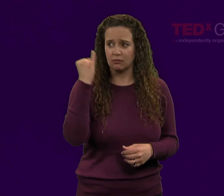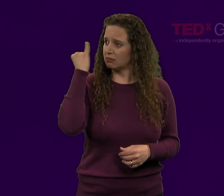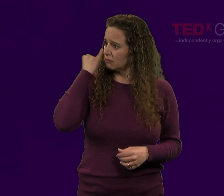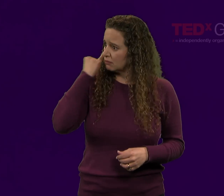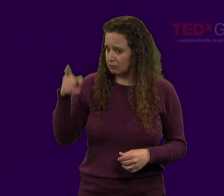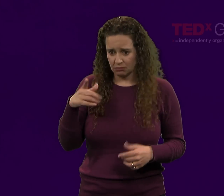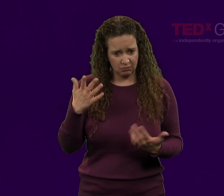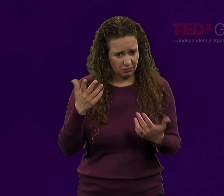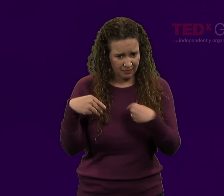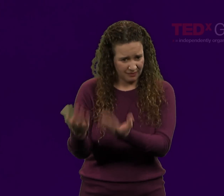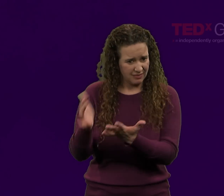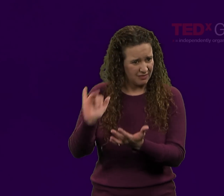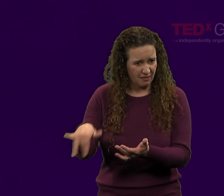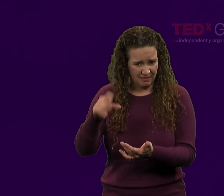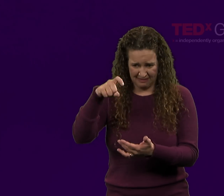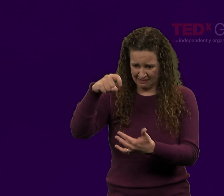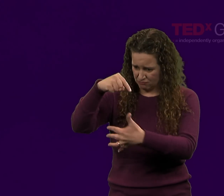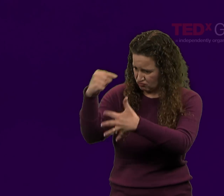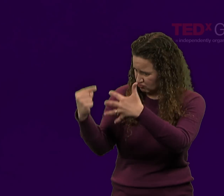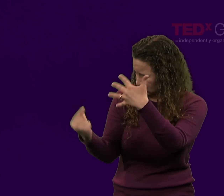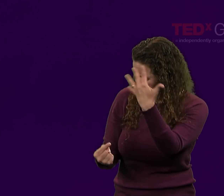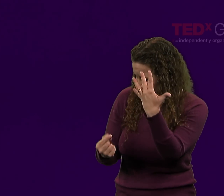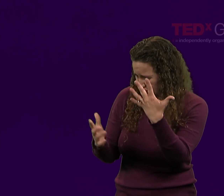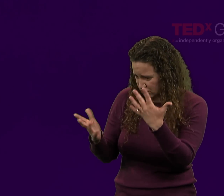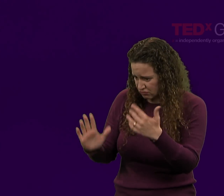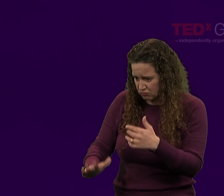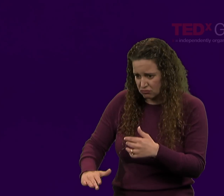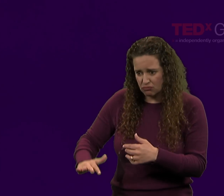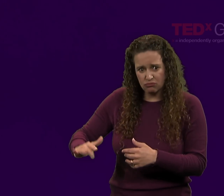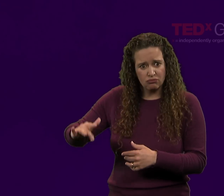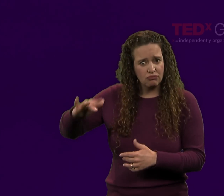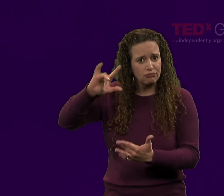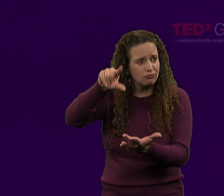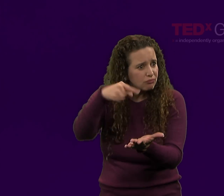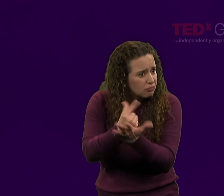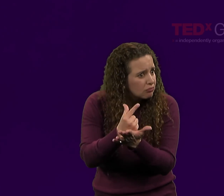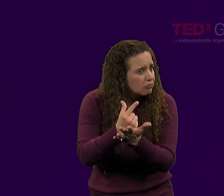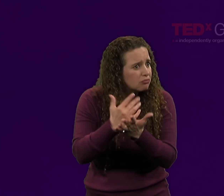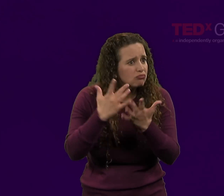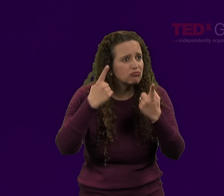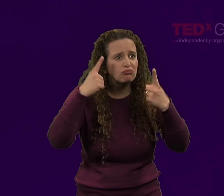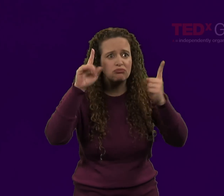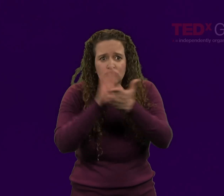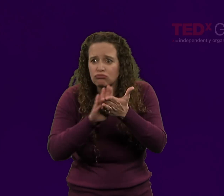We understand that if people are given their needs and their needs are met early on in life,